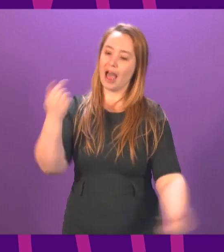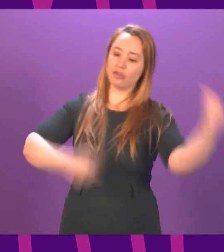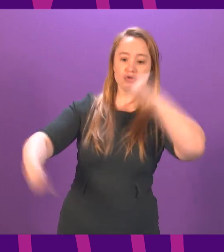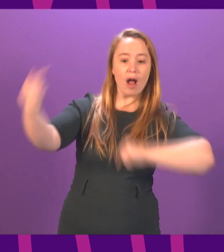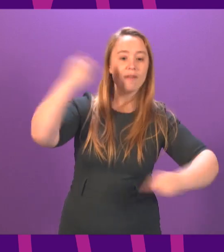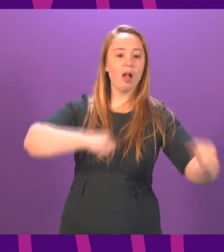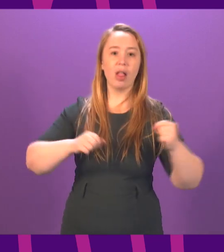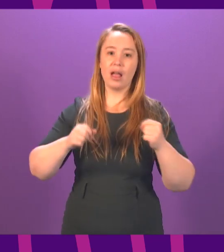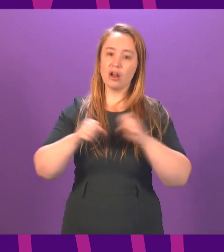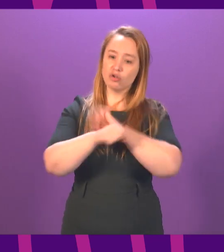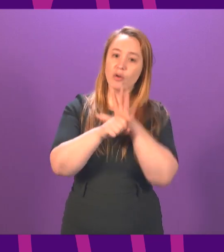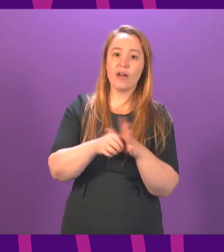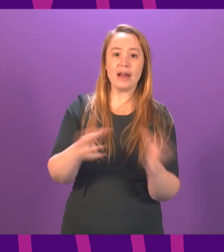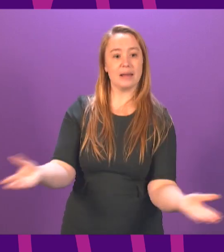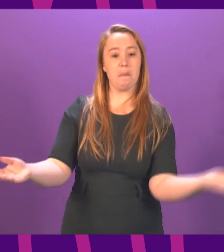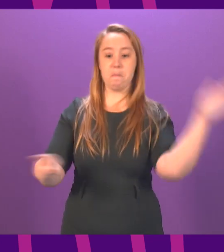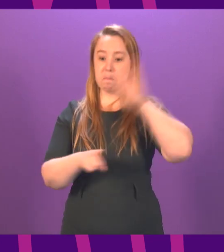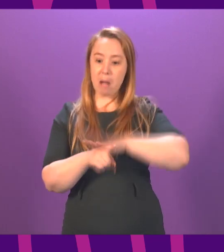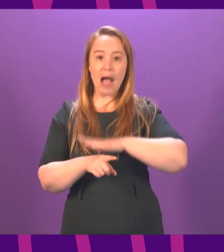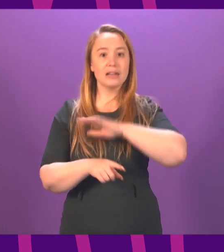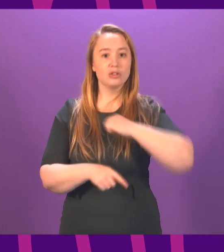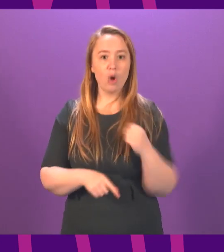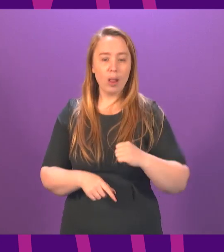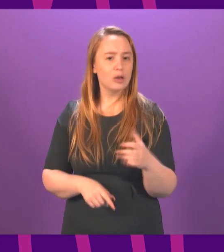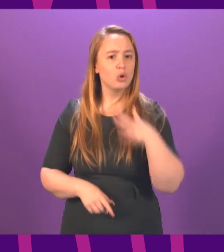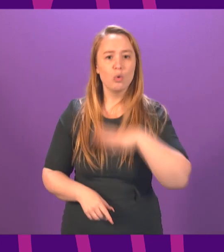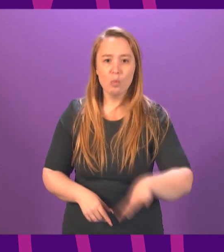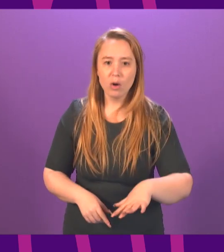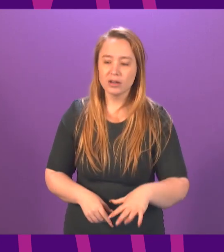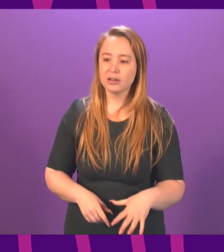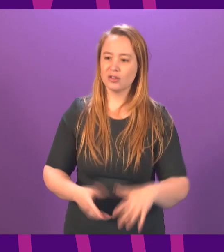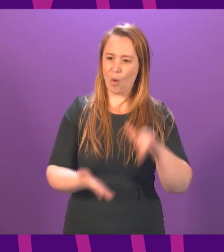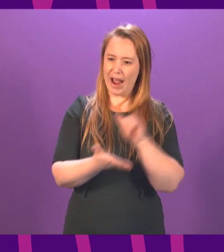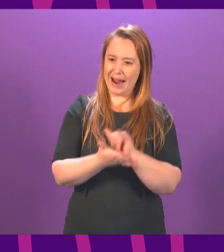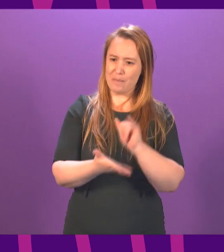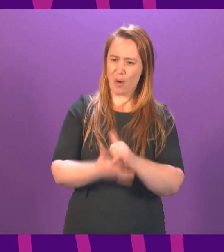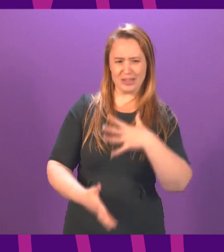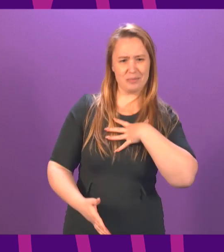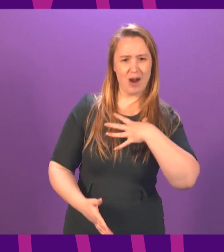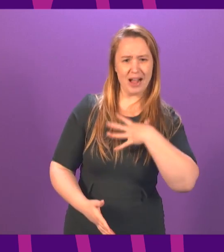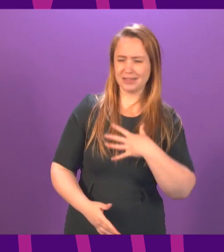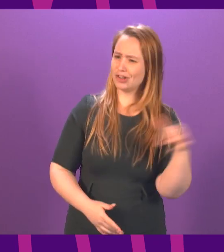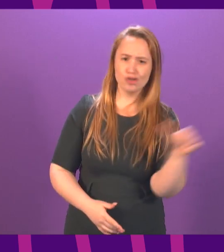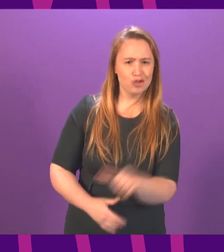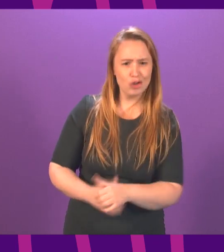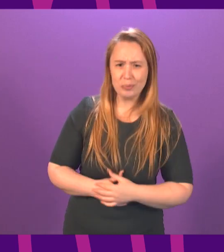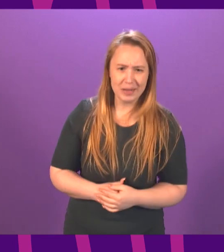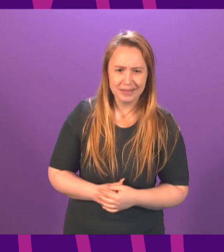the country. I do not believe that me saying that yesterday came as a surprise to anybody who has been listening to any of this in the past weeks.